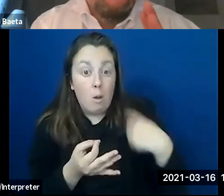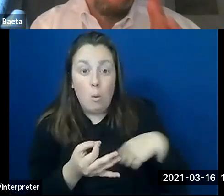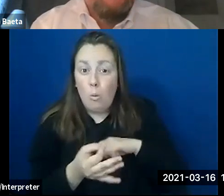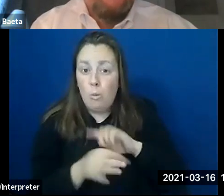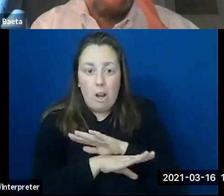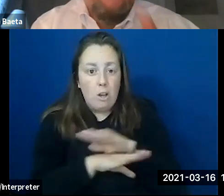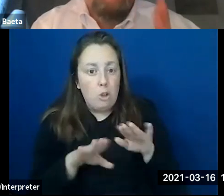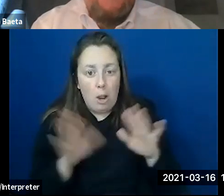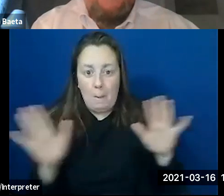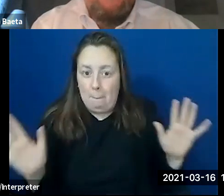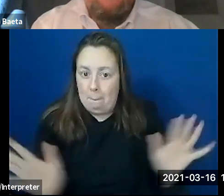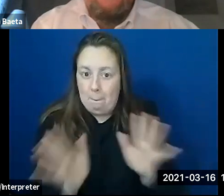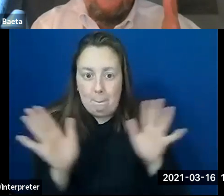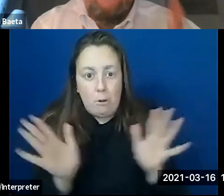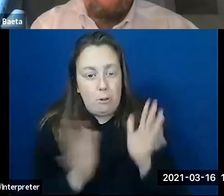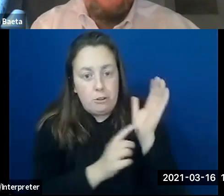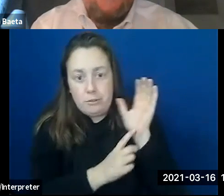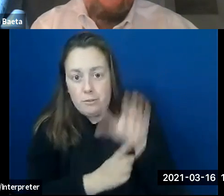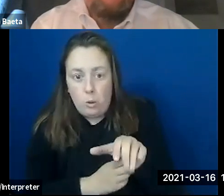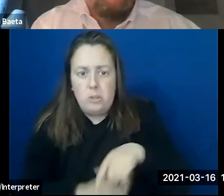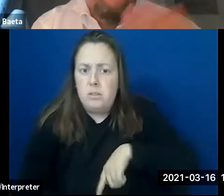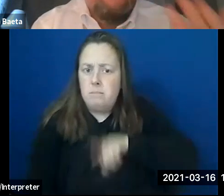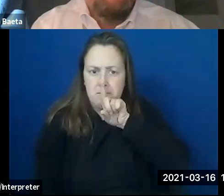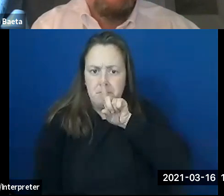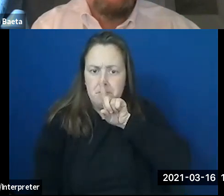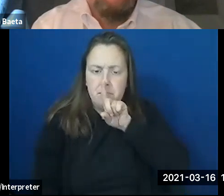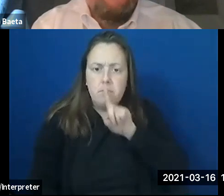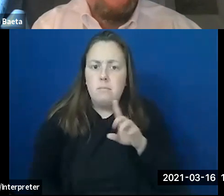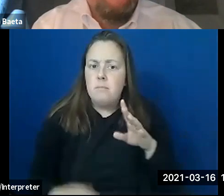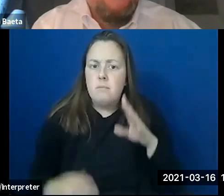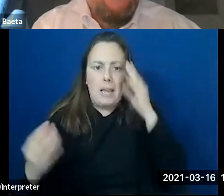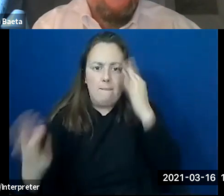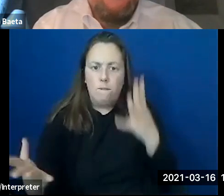Joseph Baeta: This is just informational and you decide you're being provided optional dates.